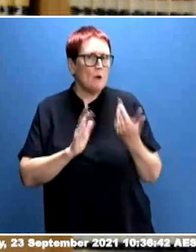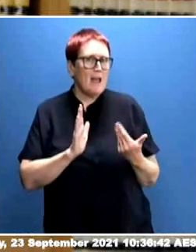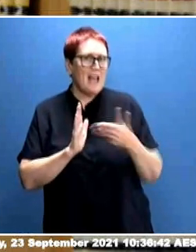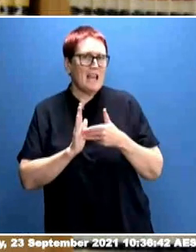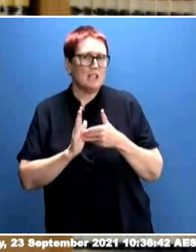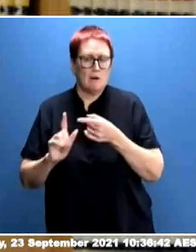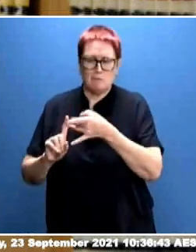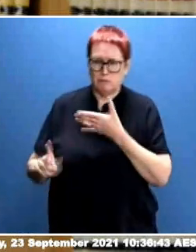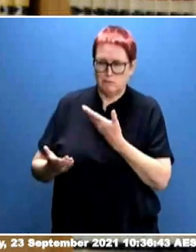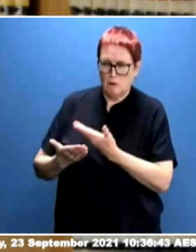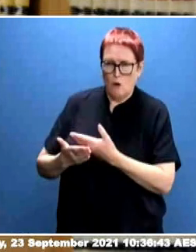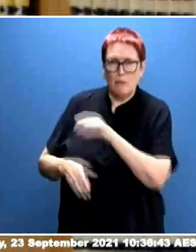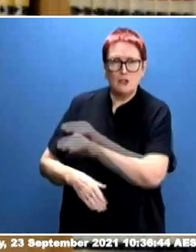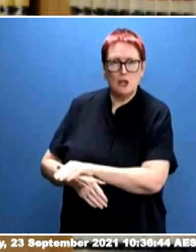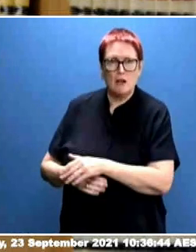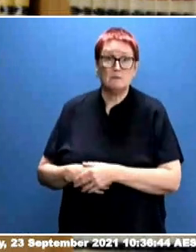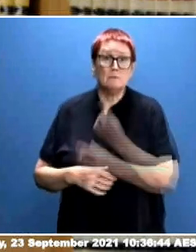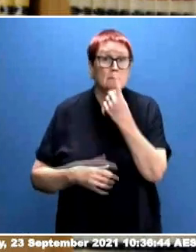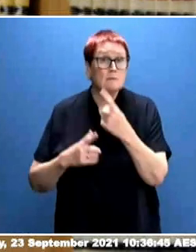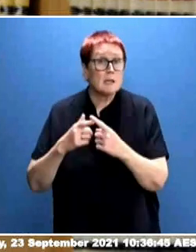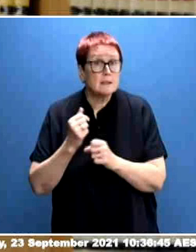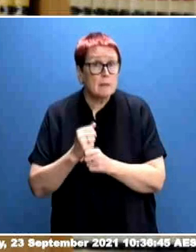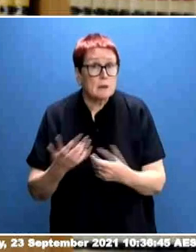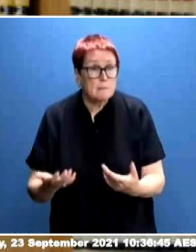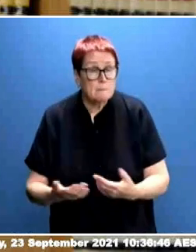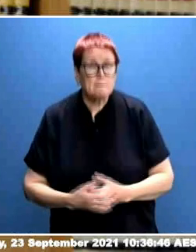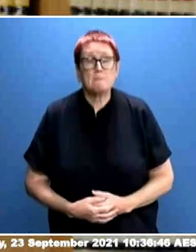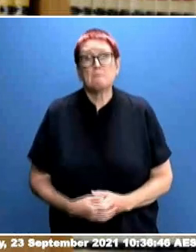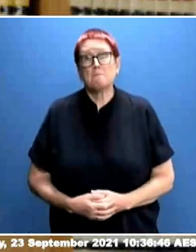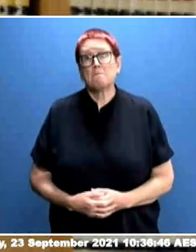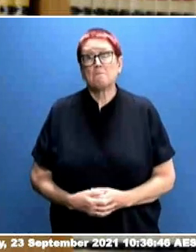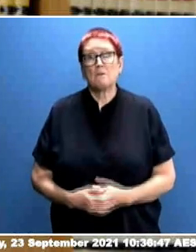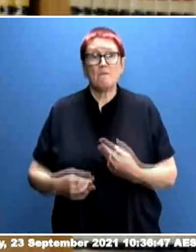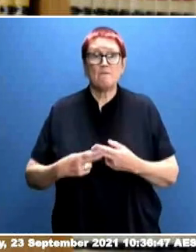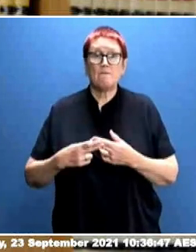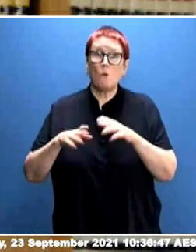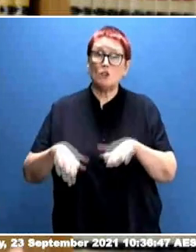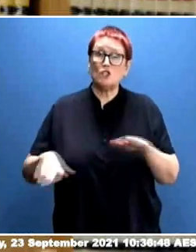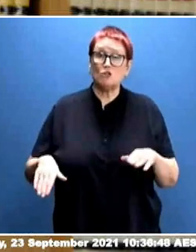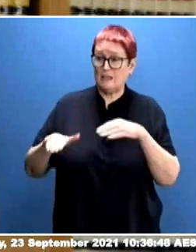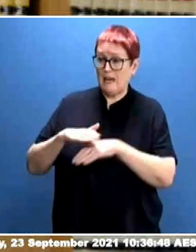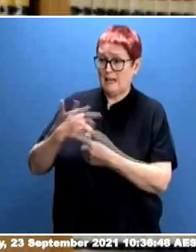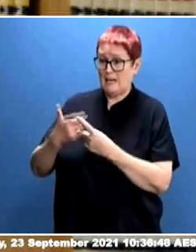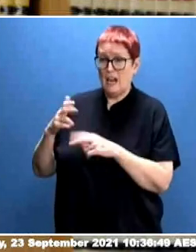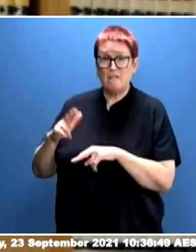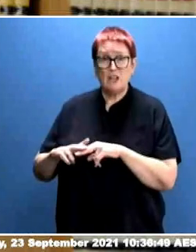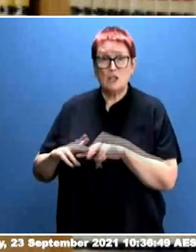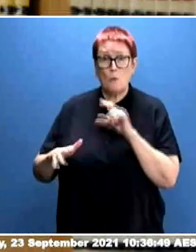might be presenting with. So, for example, for the children coming to our service, we would select five indicators.